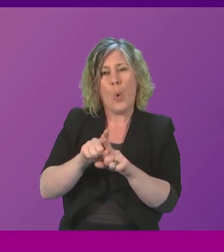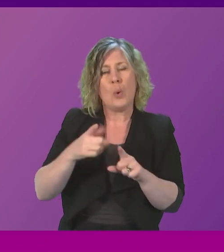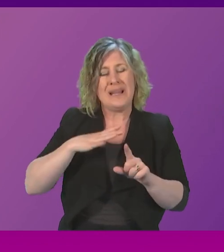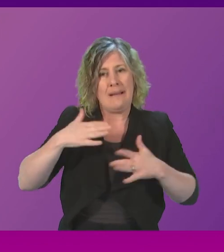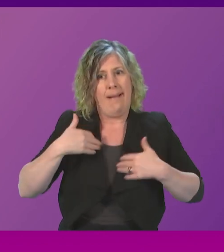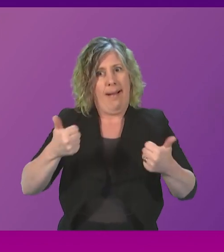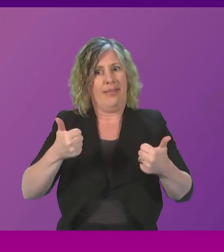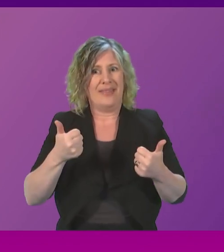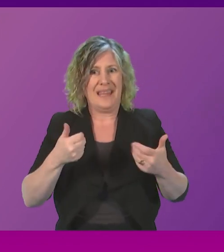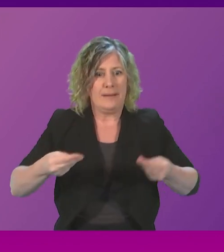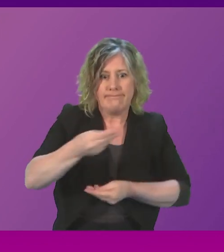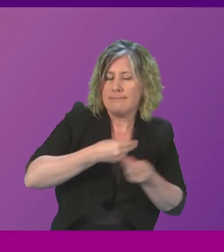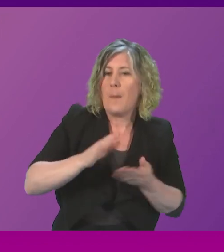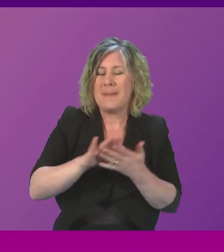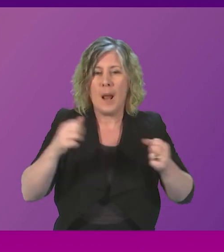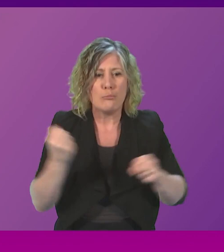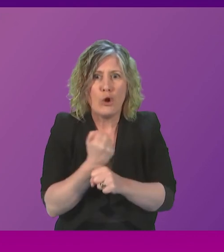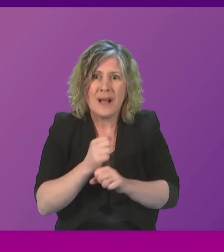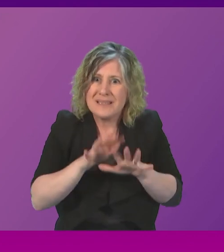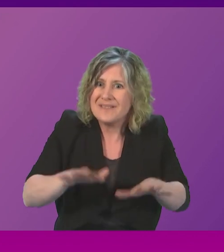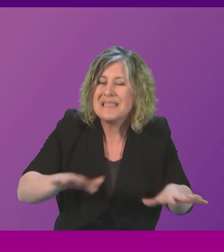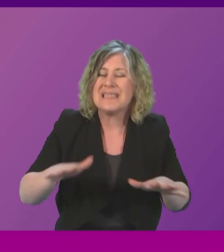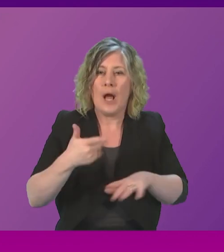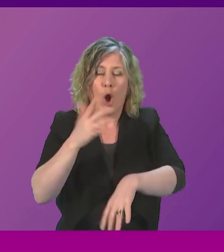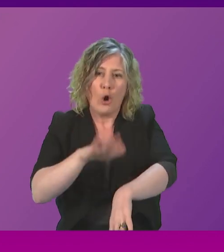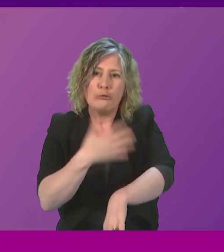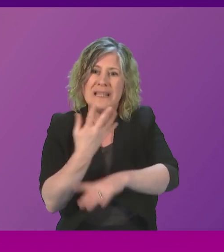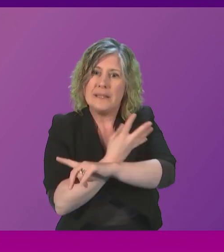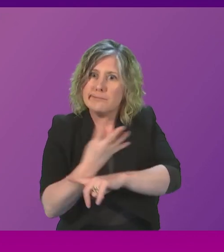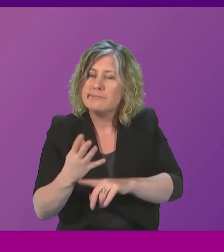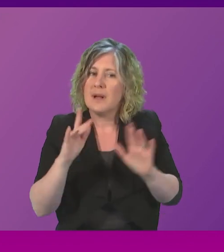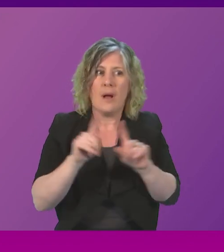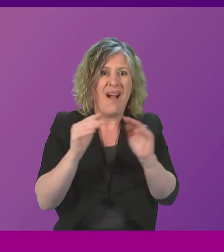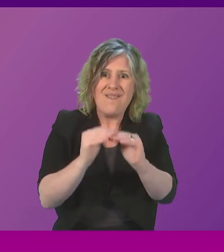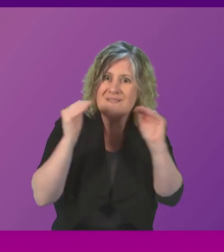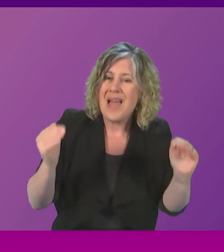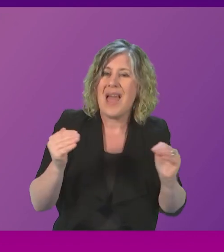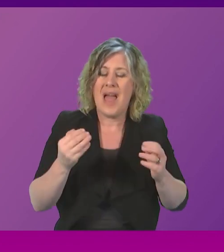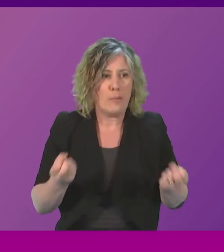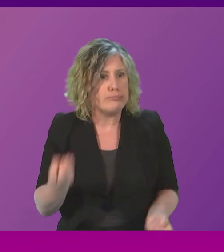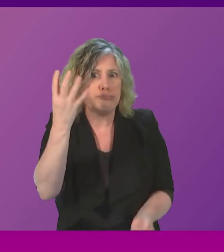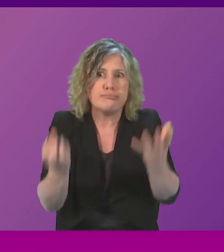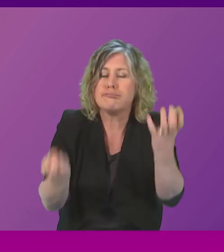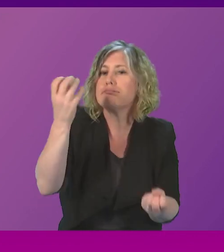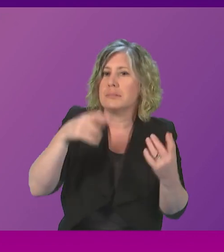competitiveness and deliver fairer, greener prosperity for all of Scotland. We are doing everything possible within the powers that are currently available, but we